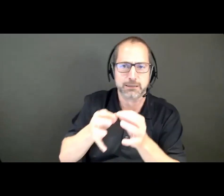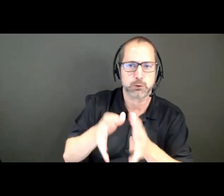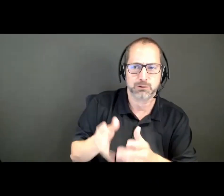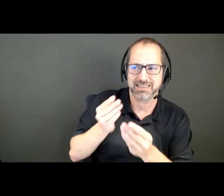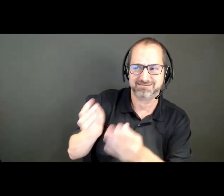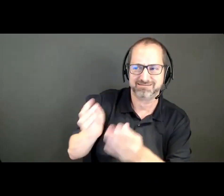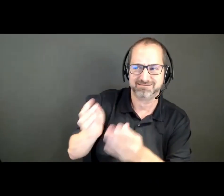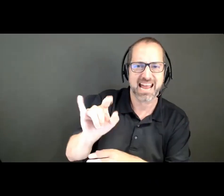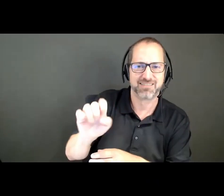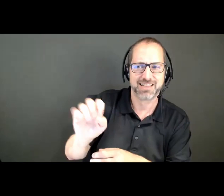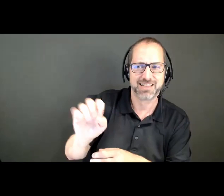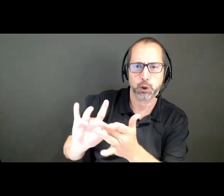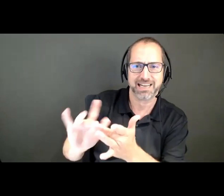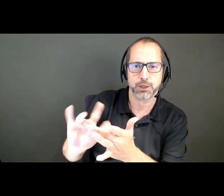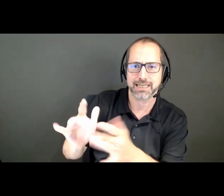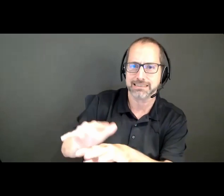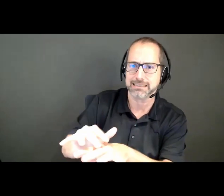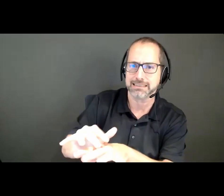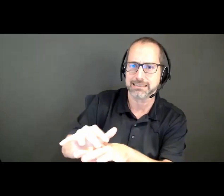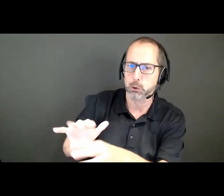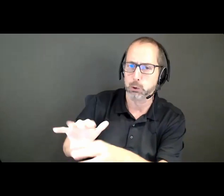is a whole dissertation question. >> DR. JEN RINALDI: I love complex